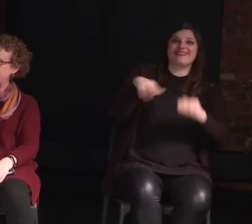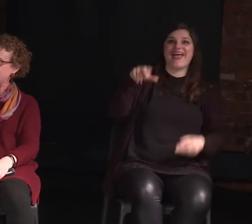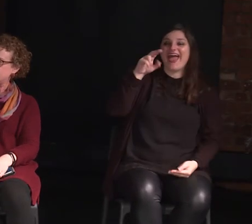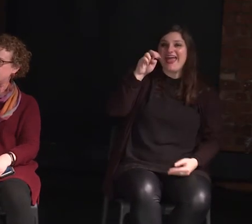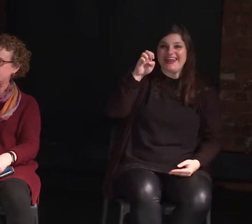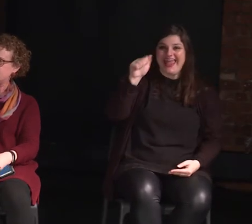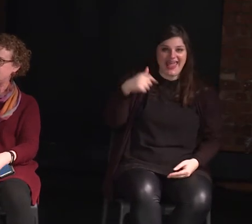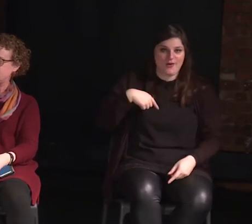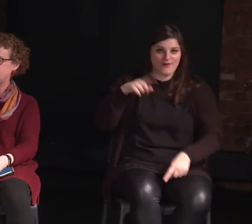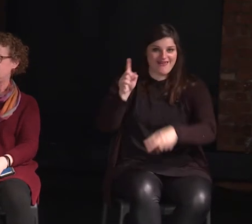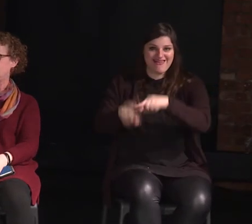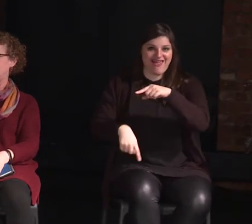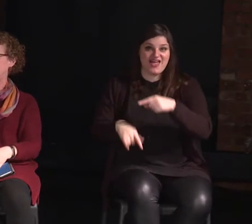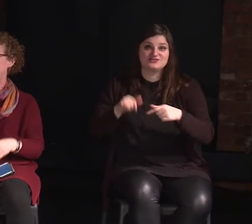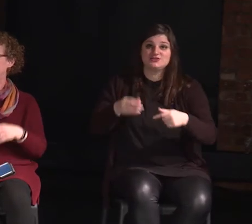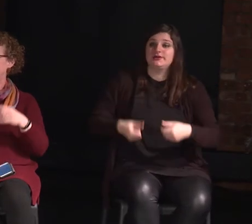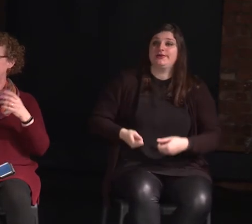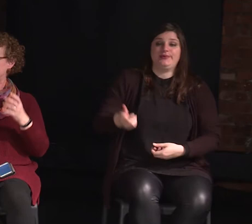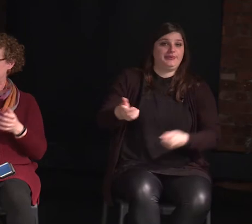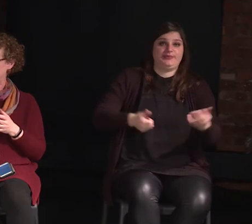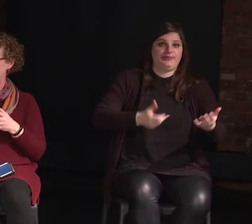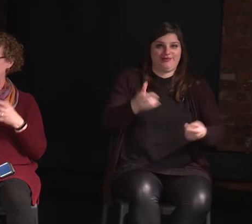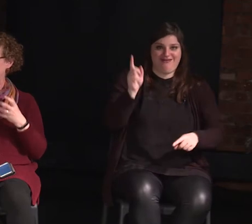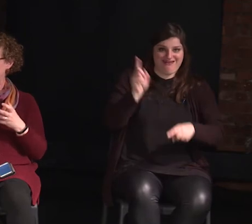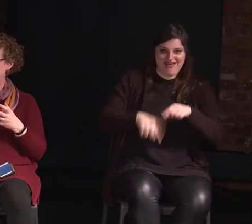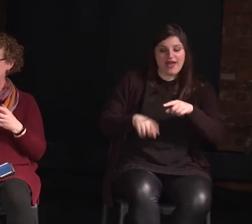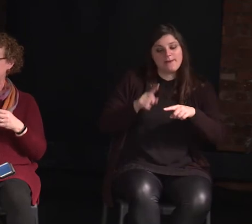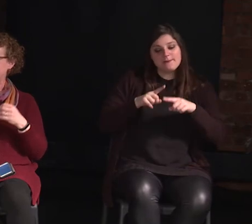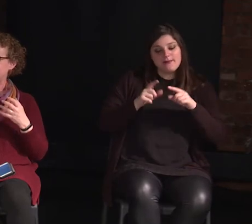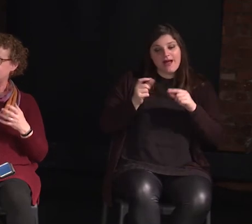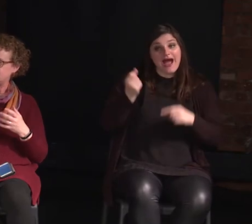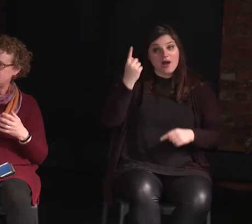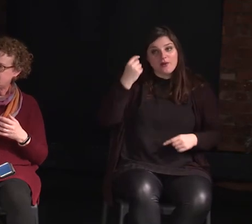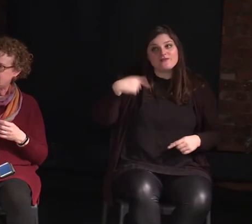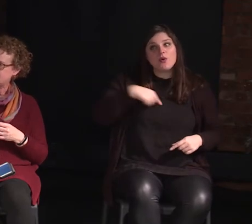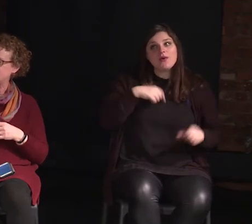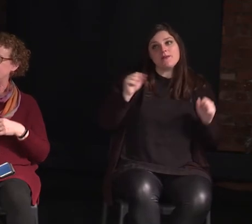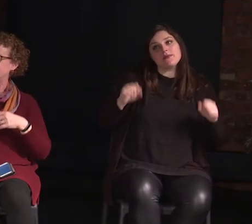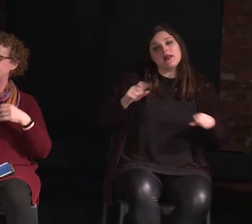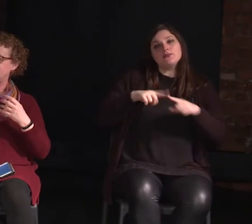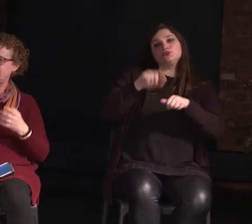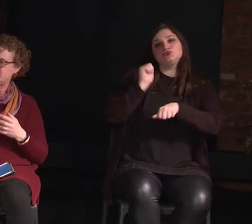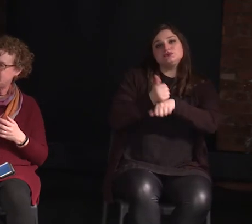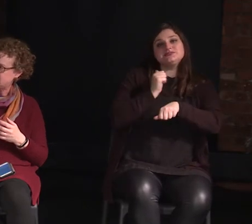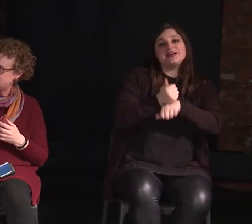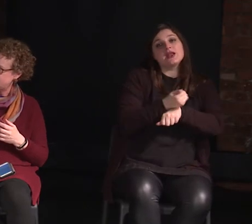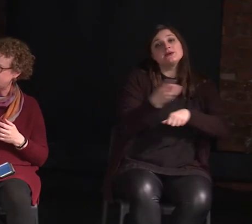We have tried to create certain programs that have national impact that can effectuate systemic